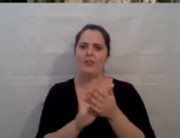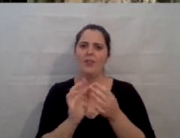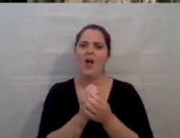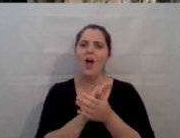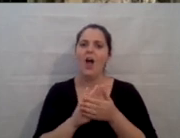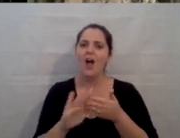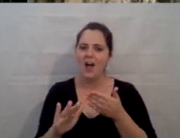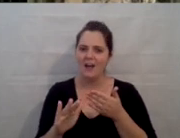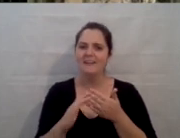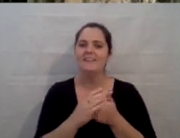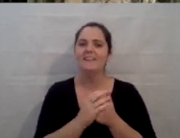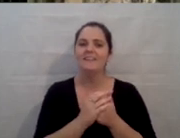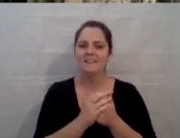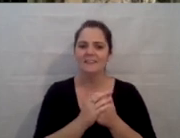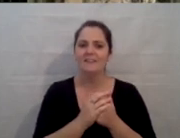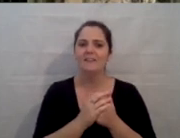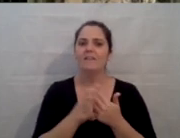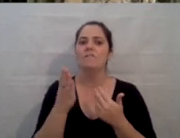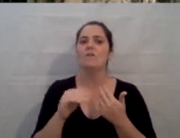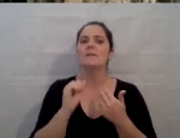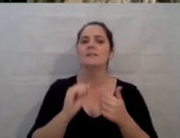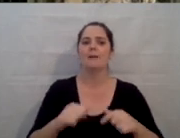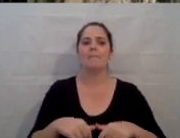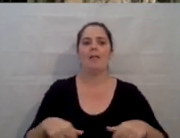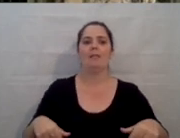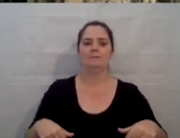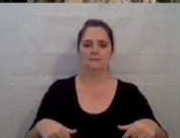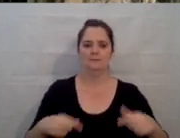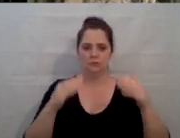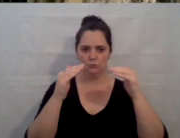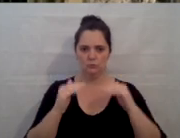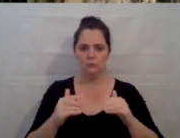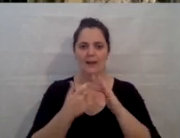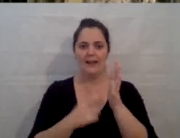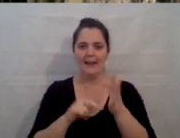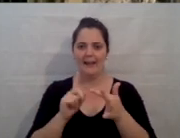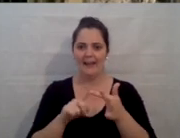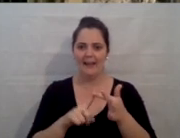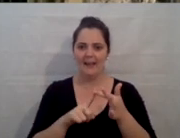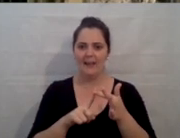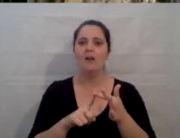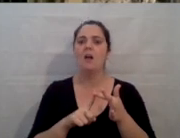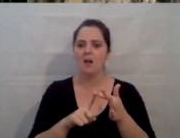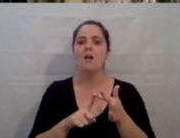exactly from his dancer's belt to his knee. So I know if that's the length of the arm from shoulder to elbow,